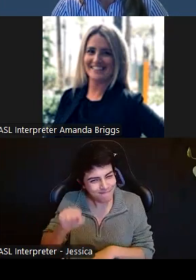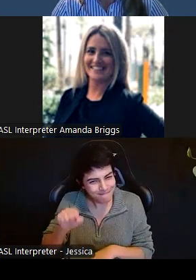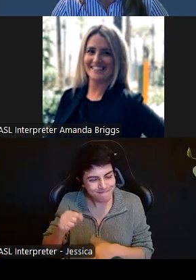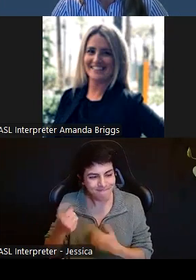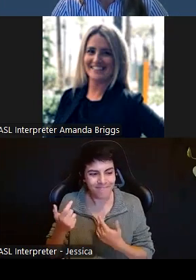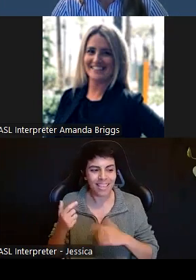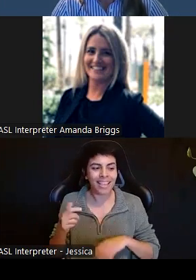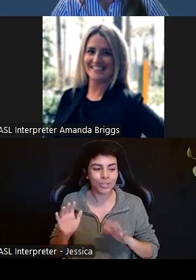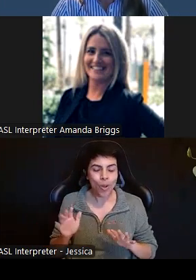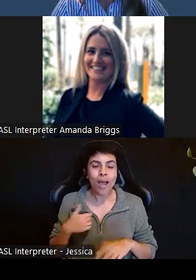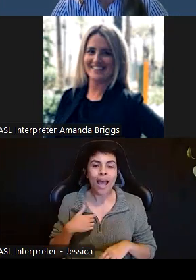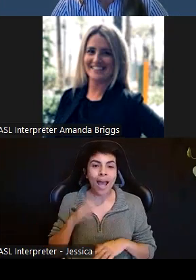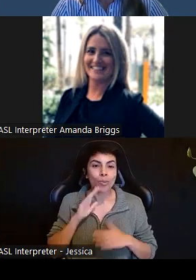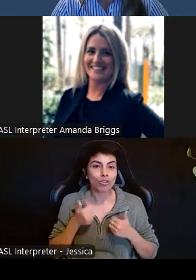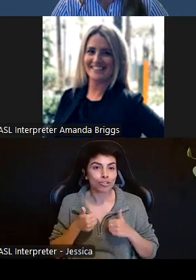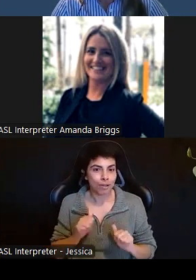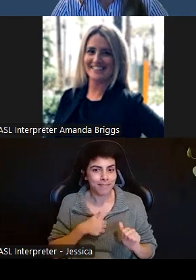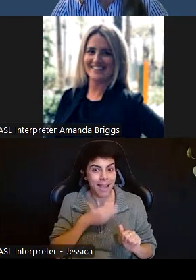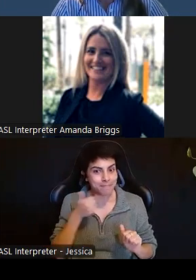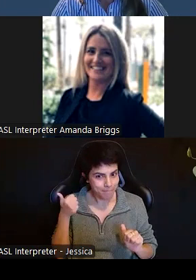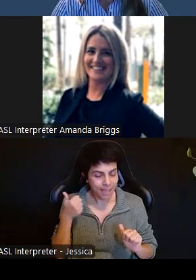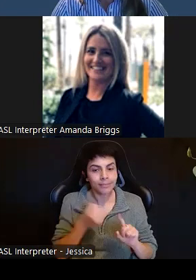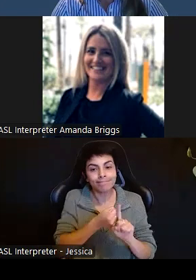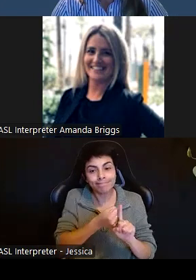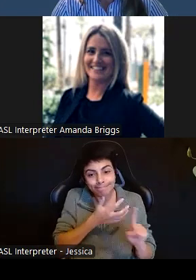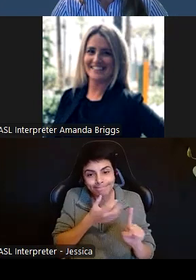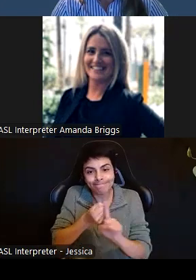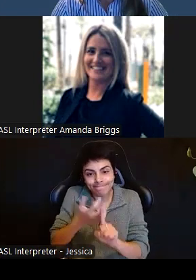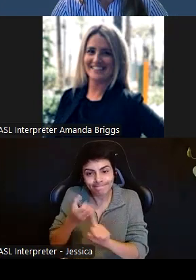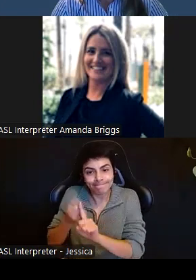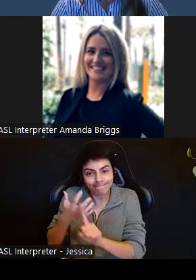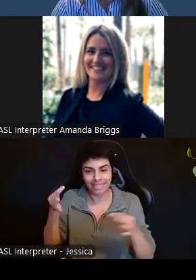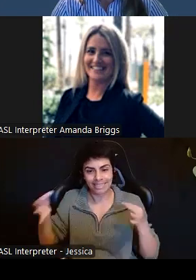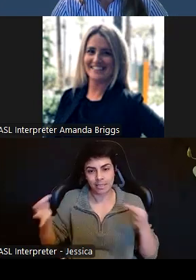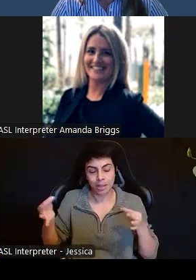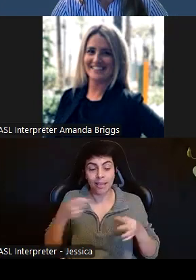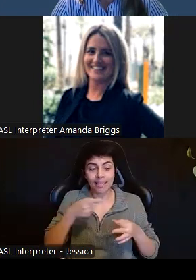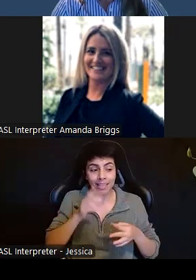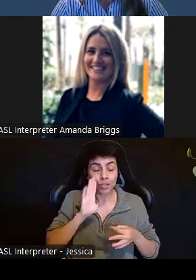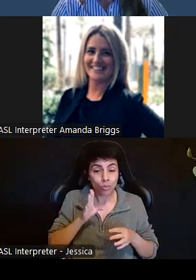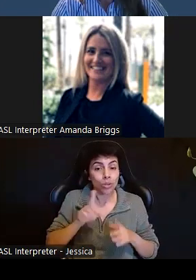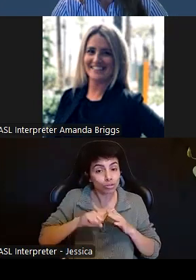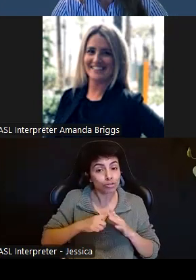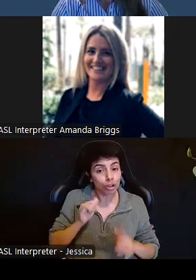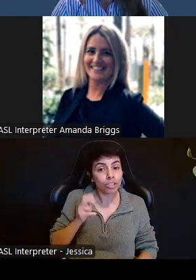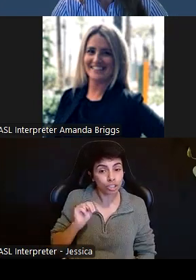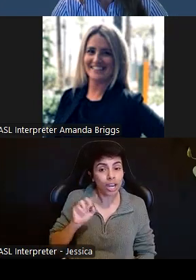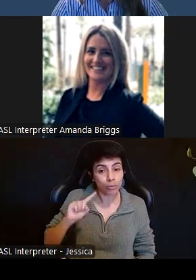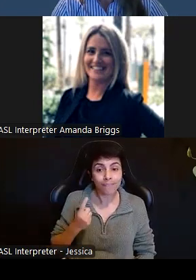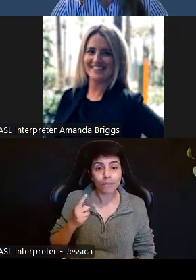So, I'm going to try my best to explain it, but it starts on January 1st of 2026.